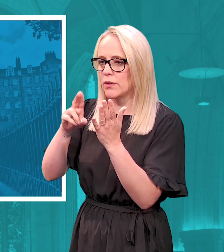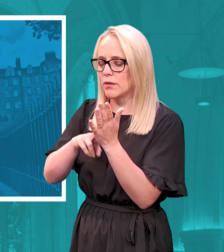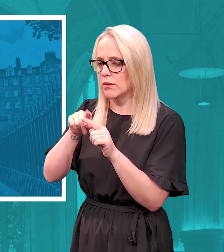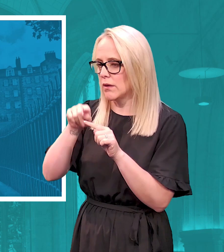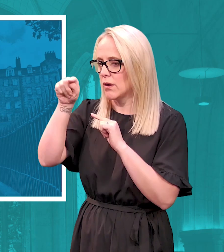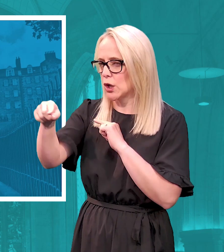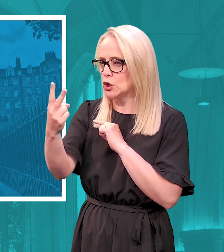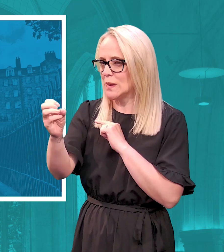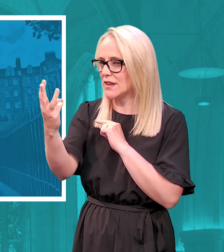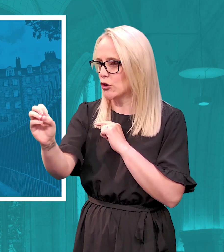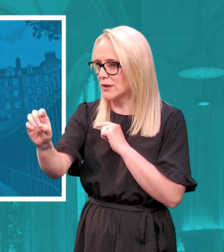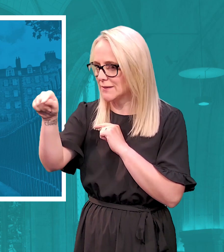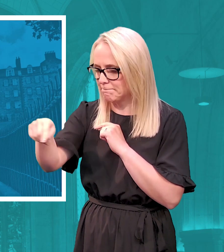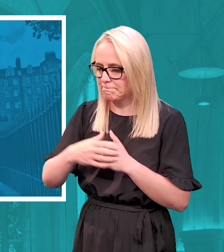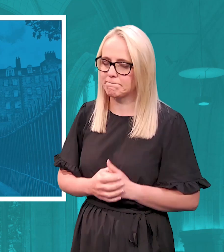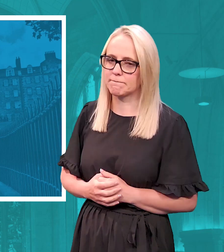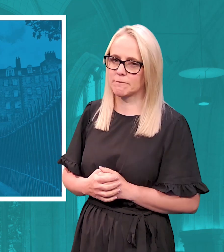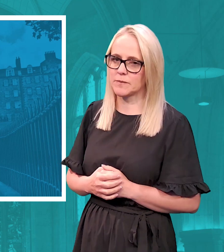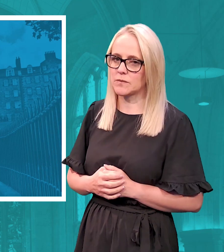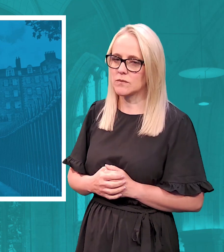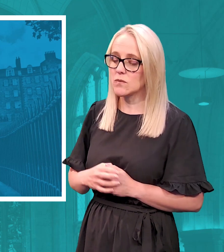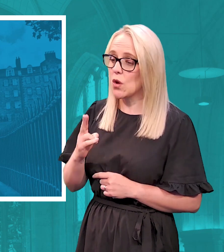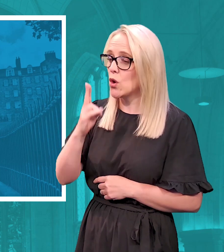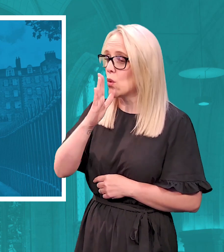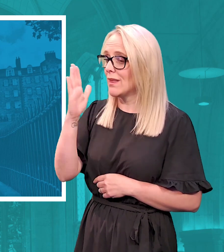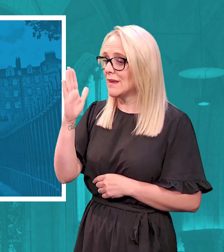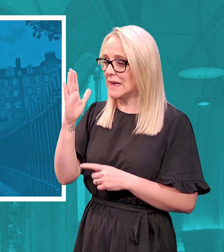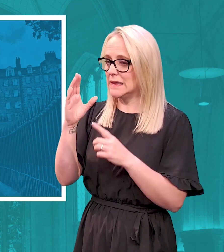Along with four Presbyteries in the north east, we've appointed Ian Murray